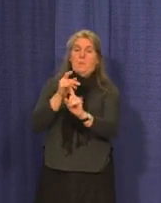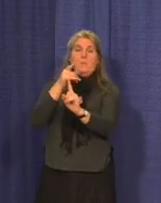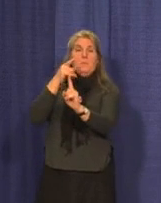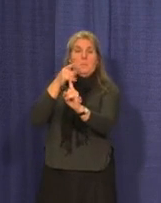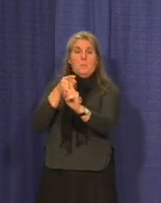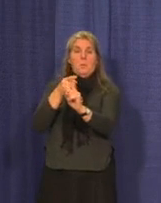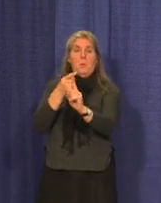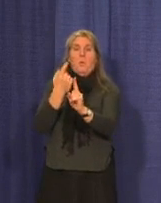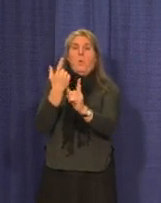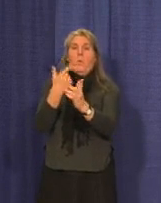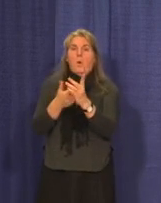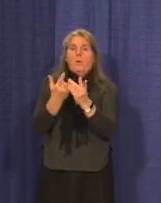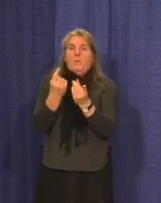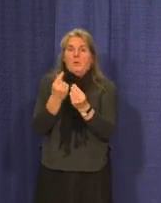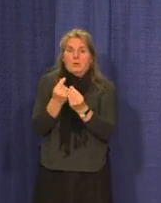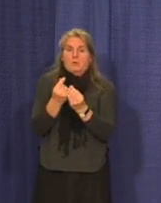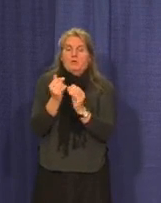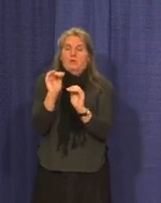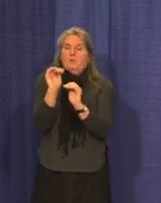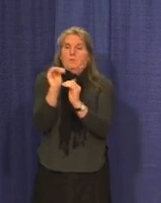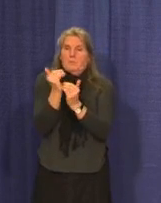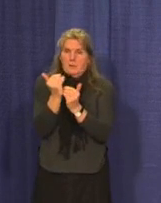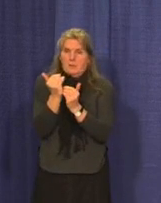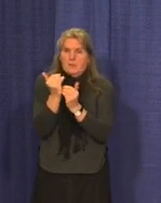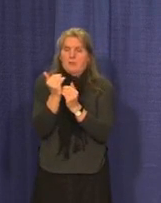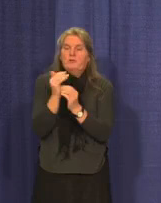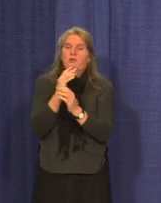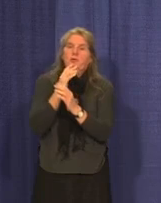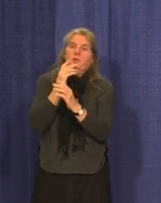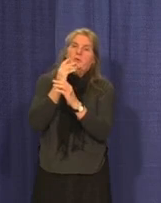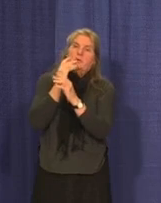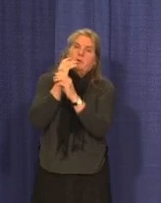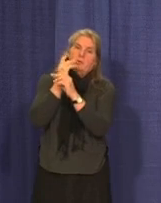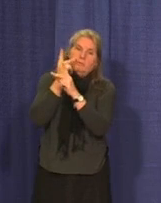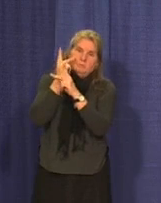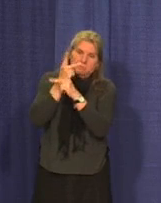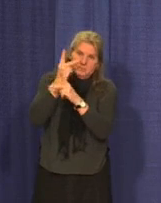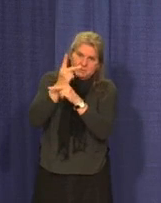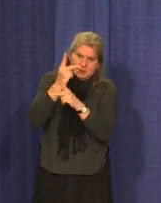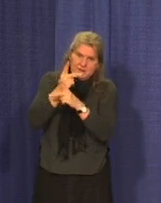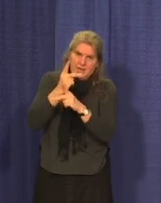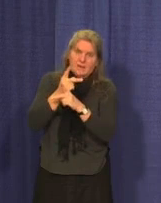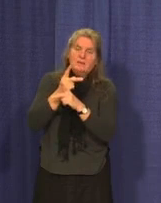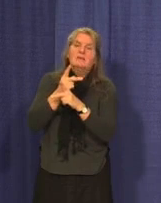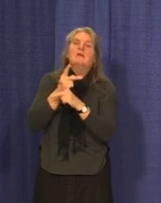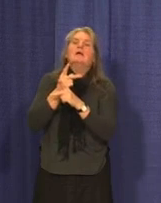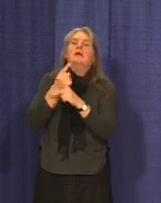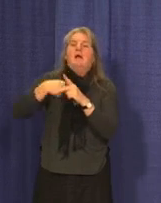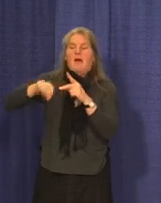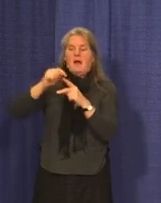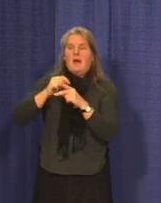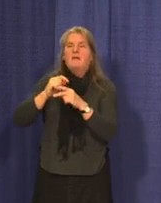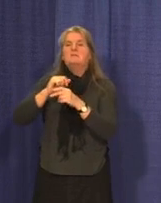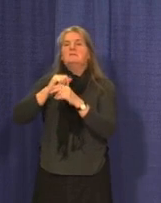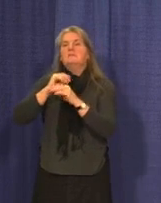the critical thing is what we do to prevent transmission, how we prevent cases from becoming